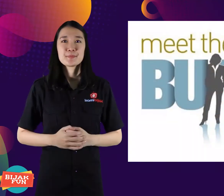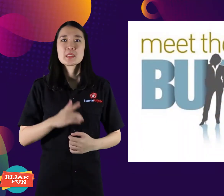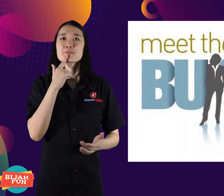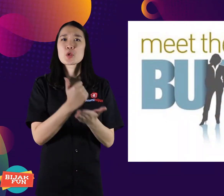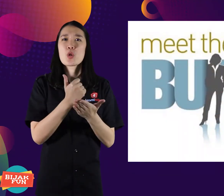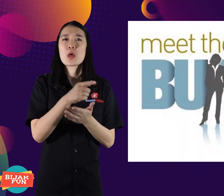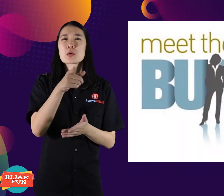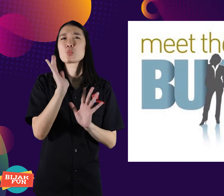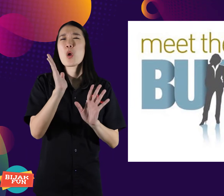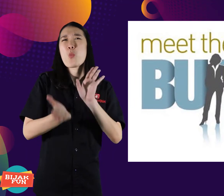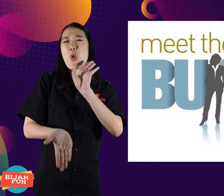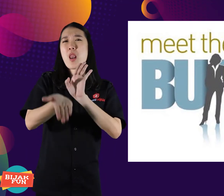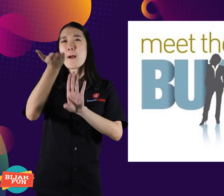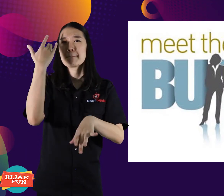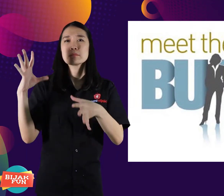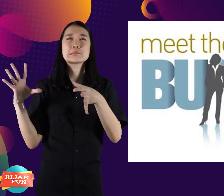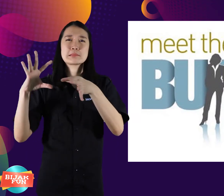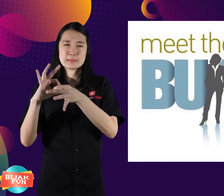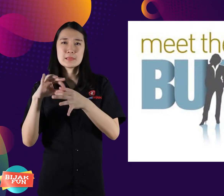Actually, we have been working together for a long time.